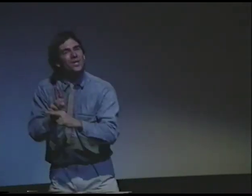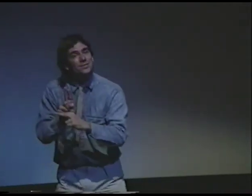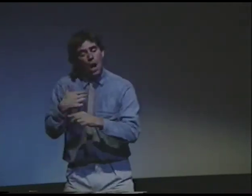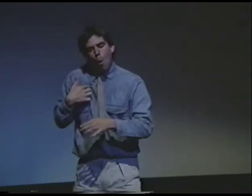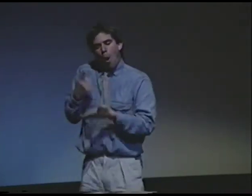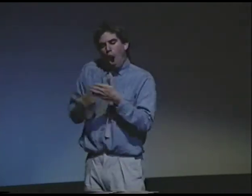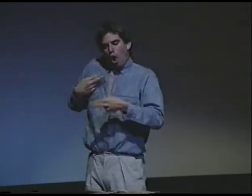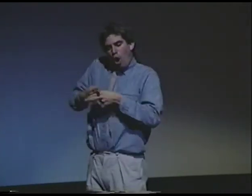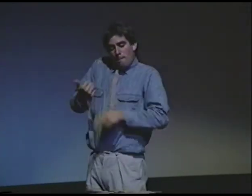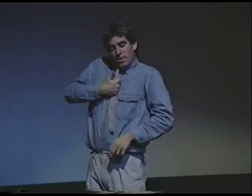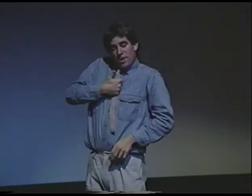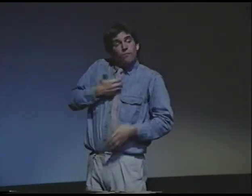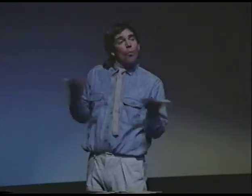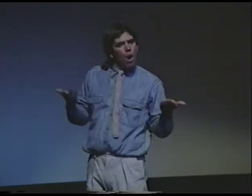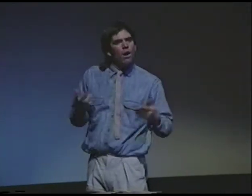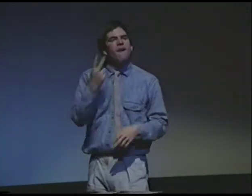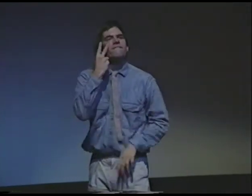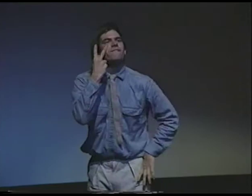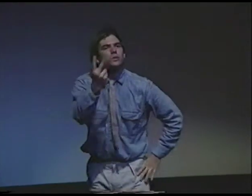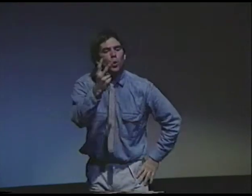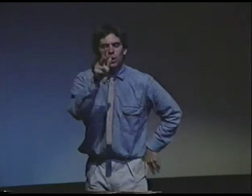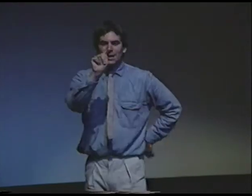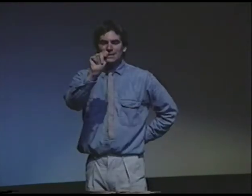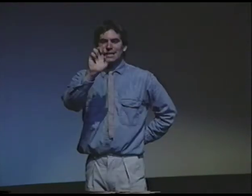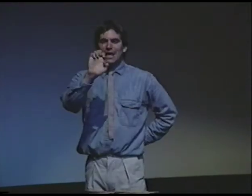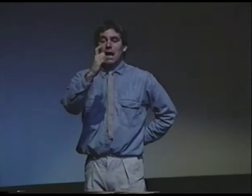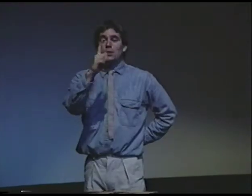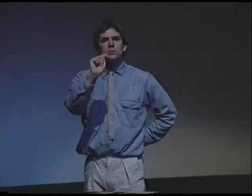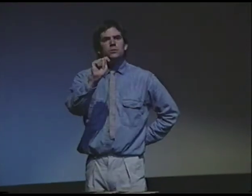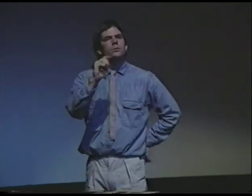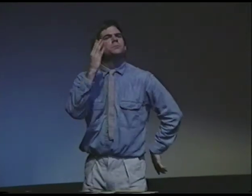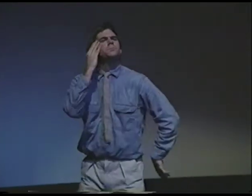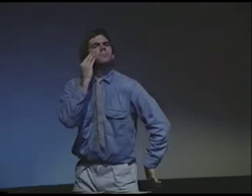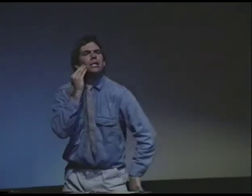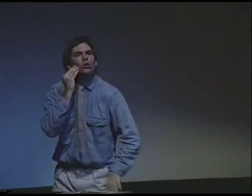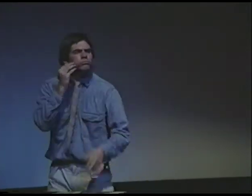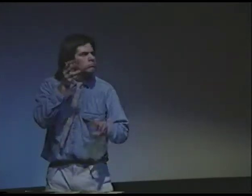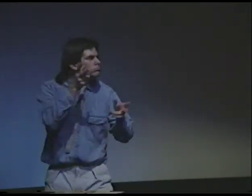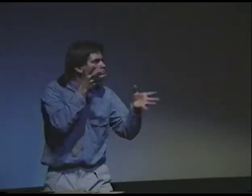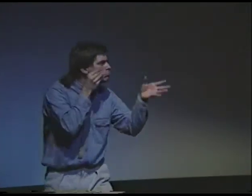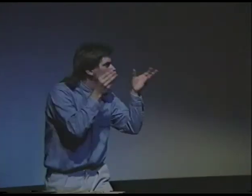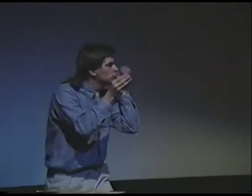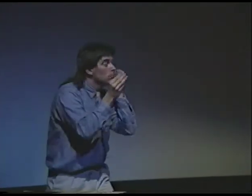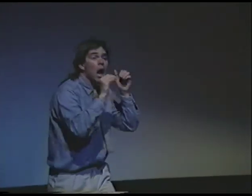How can a deaf poet do that? That's why I call it a visual text.